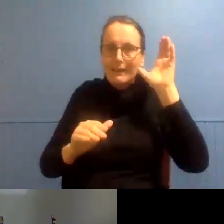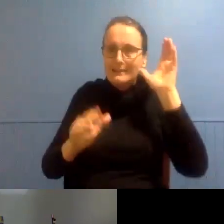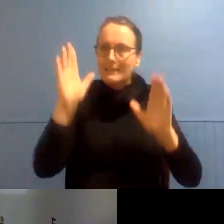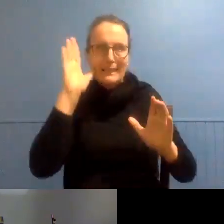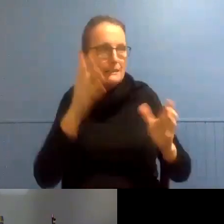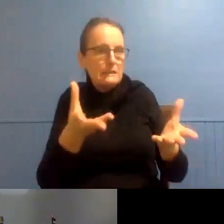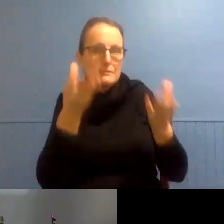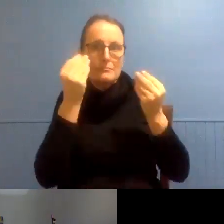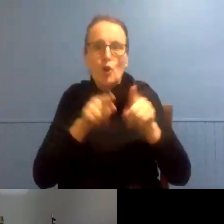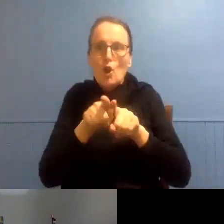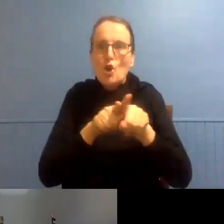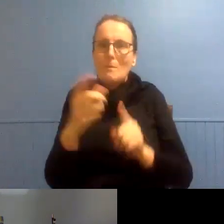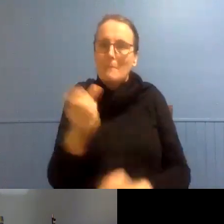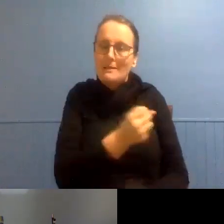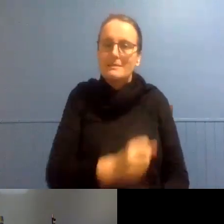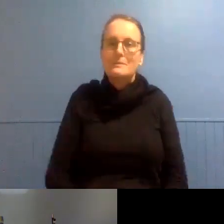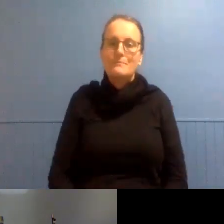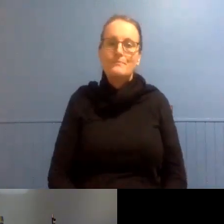An educational theorist,